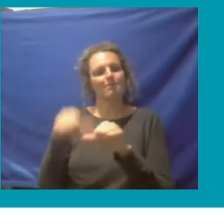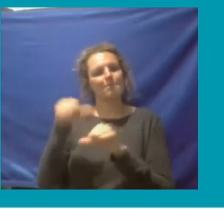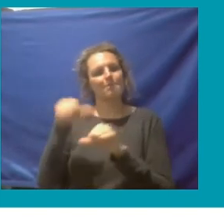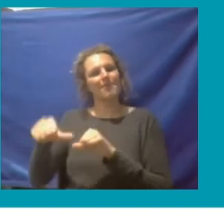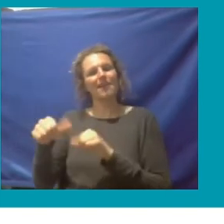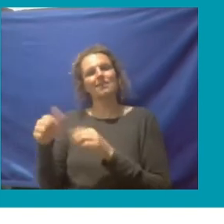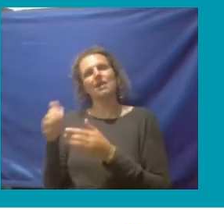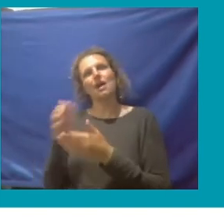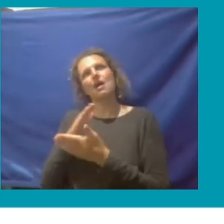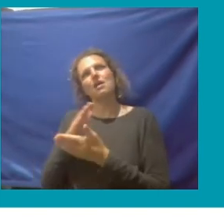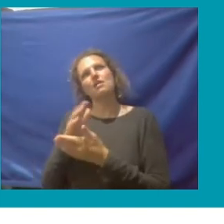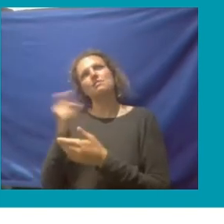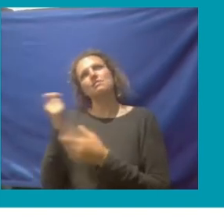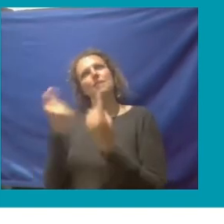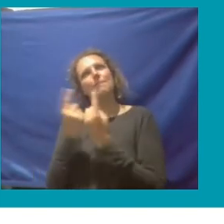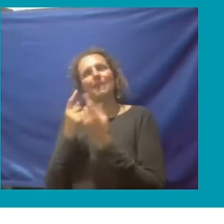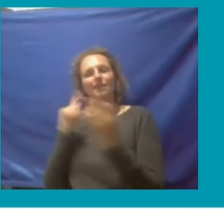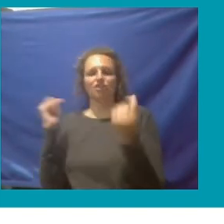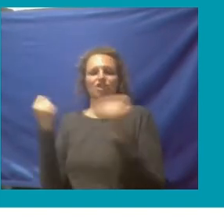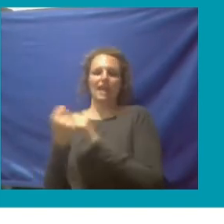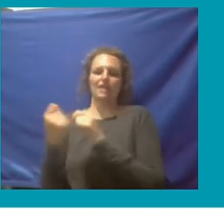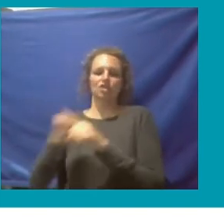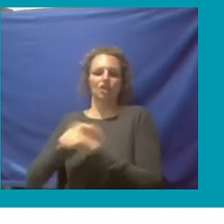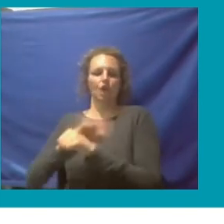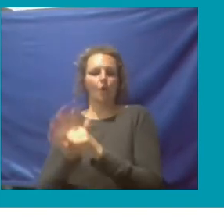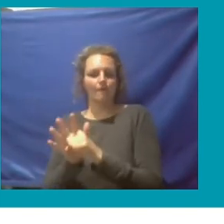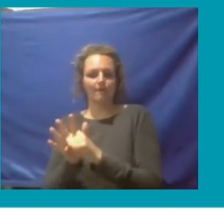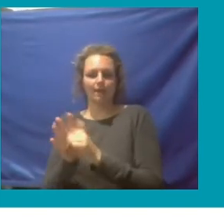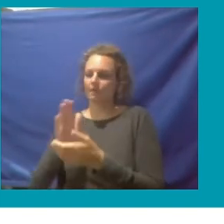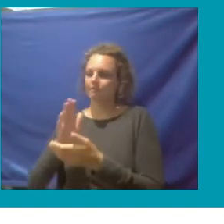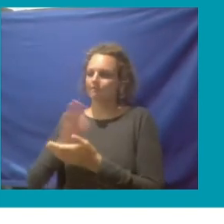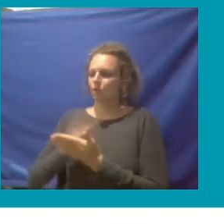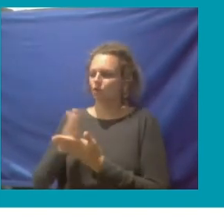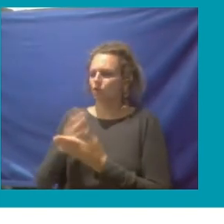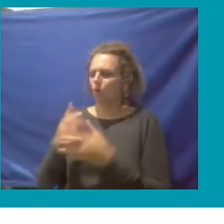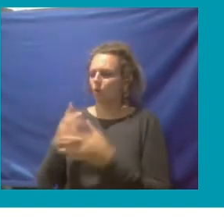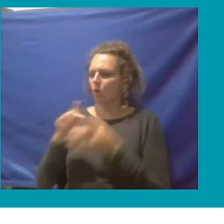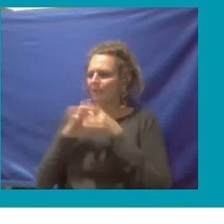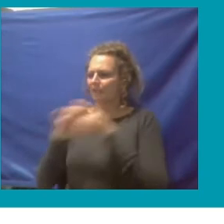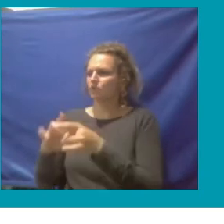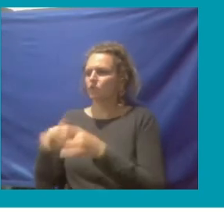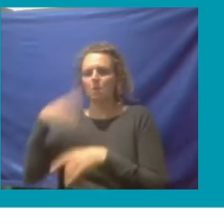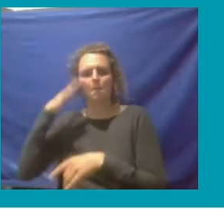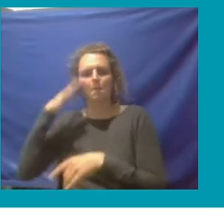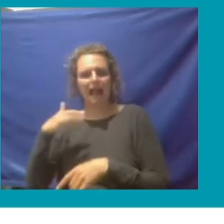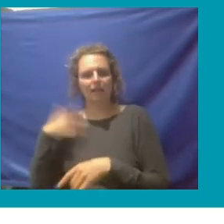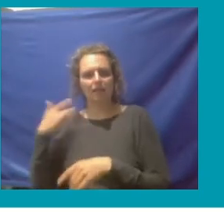inequalities being exposed for what they are. About a recognition that we don't have to